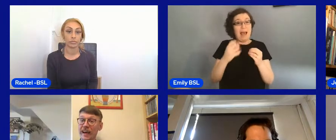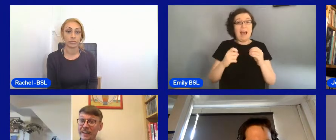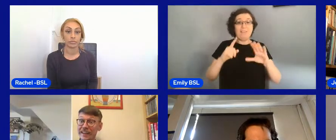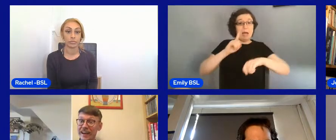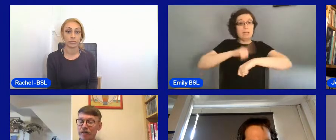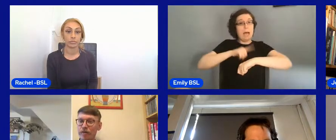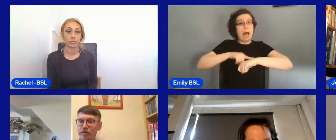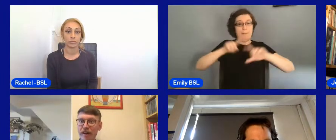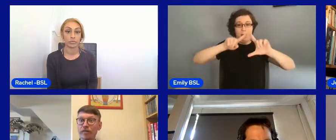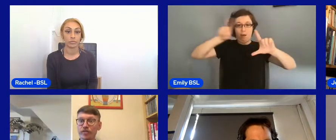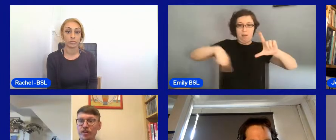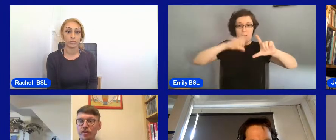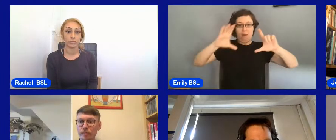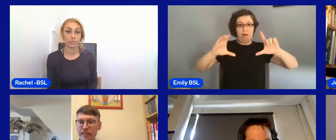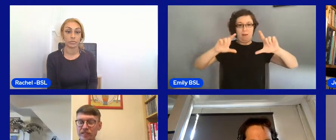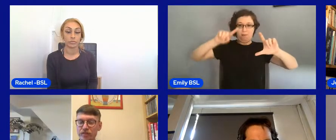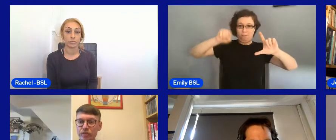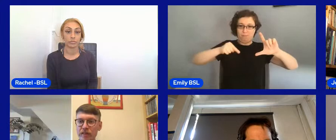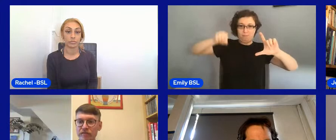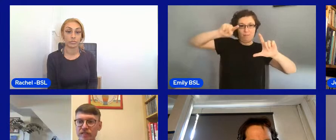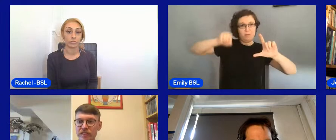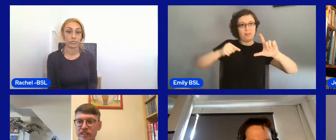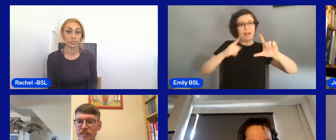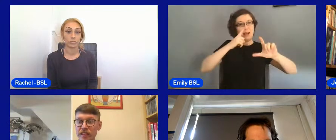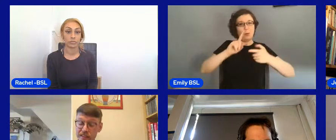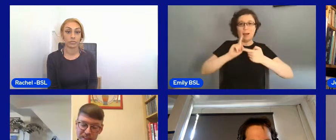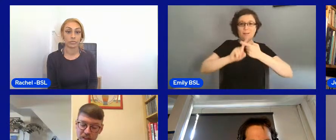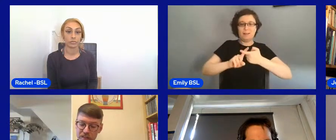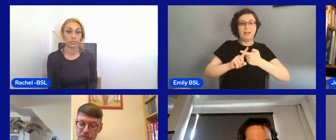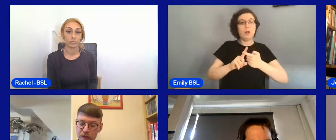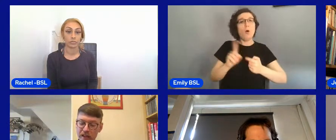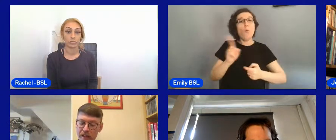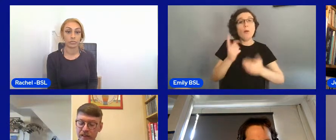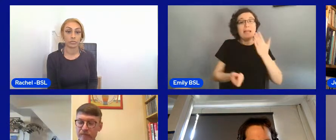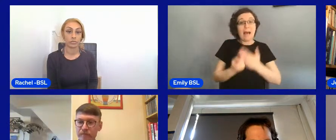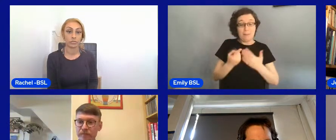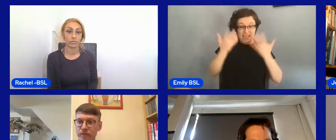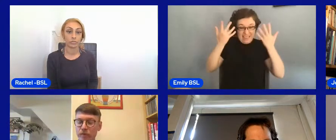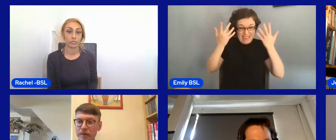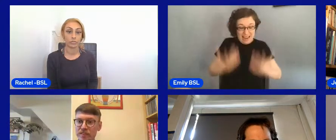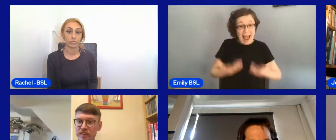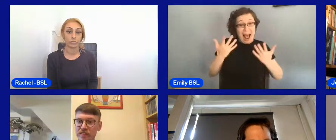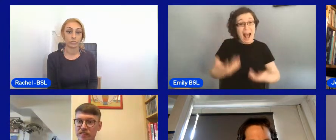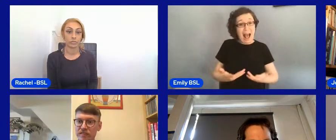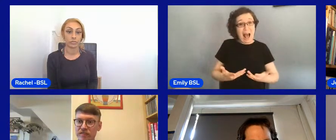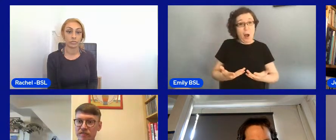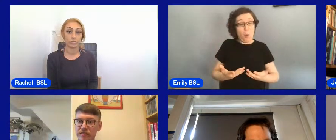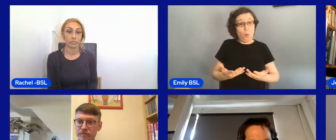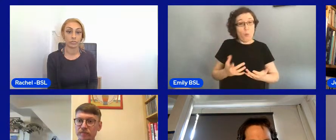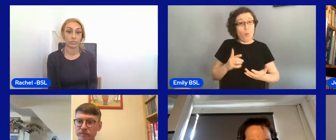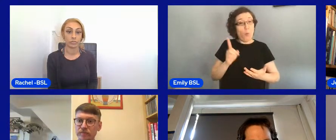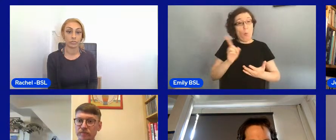realise for us, so you can set a time limit and find out what is happening where you are, around you.